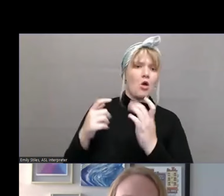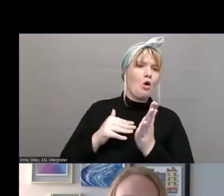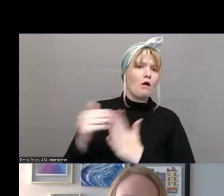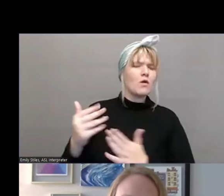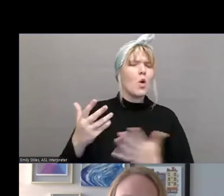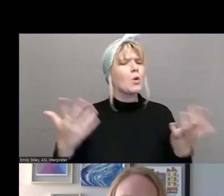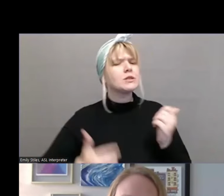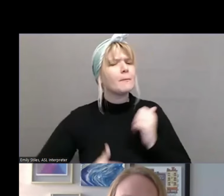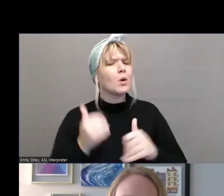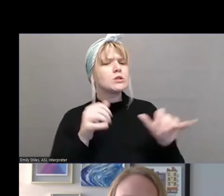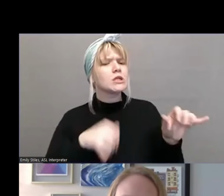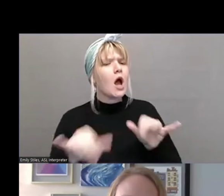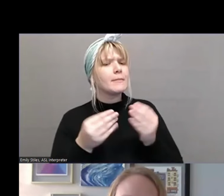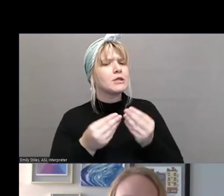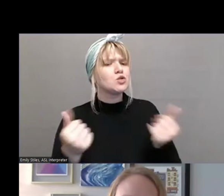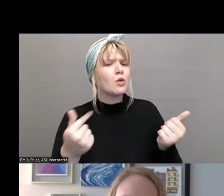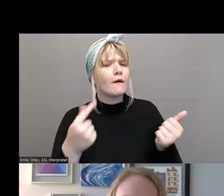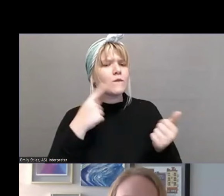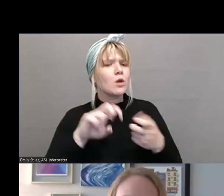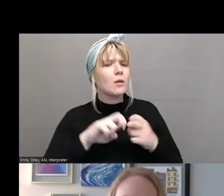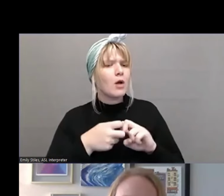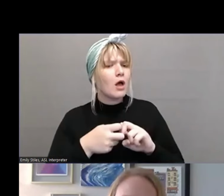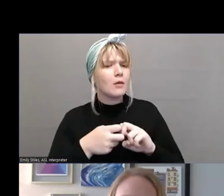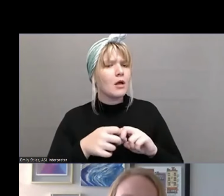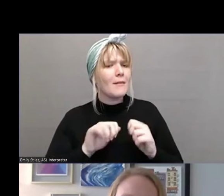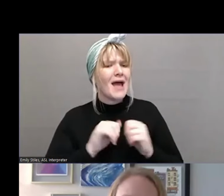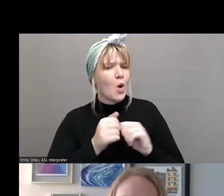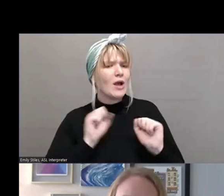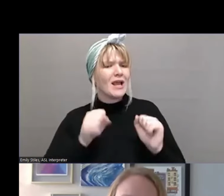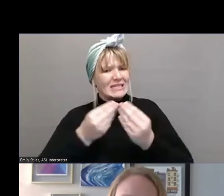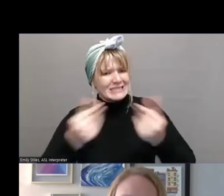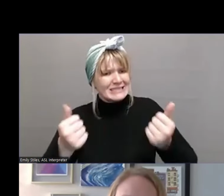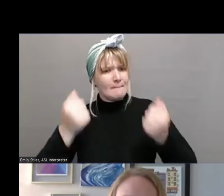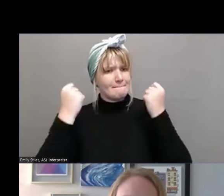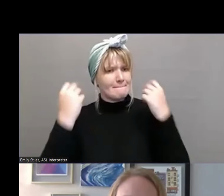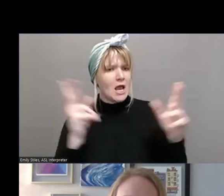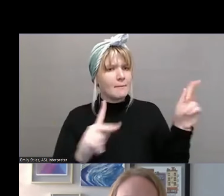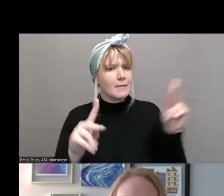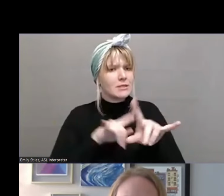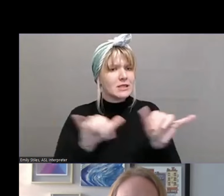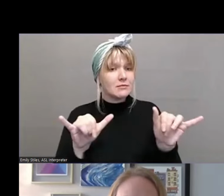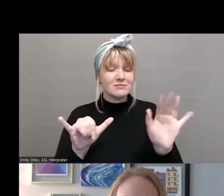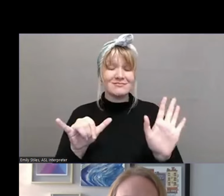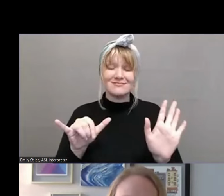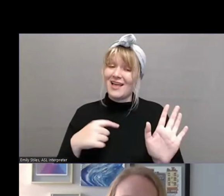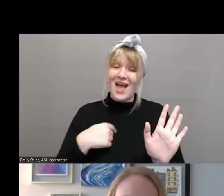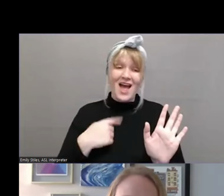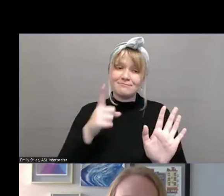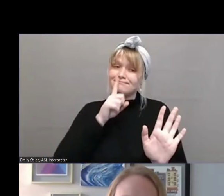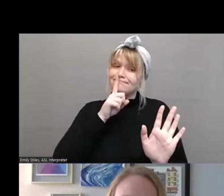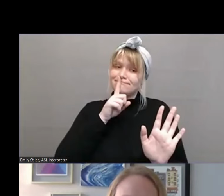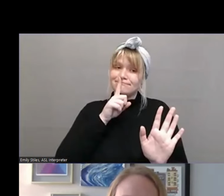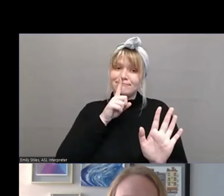thing that will apply to a big group of people? But I really want to emphasize that each person is unique in terms of what their needs are,